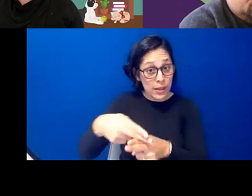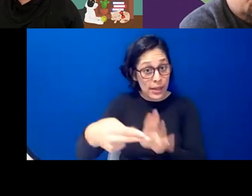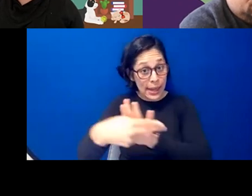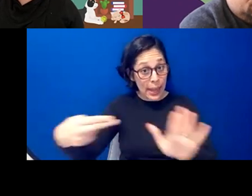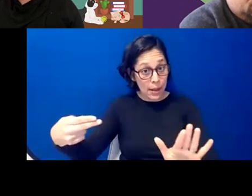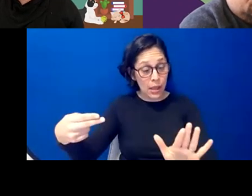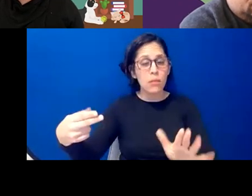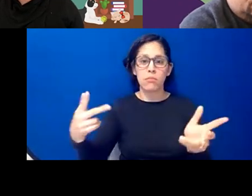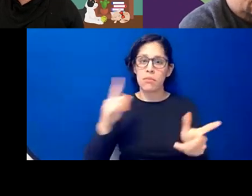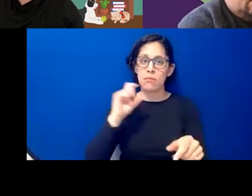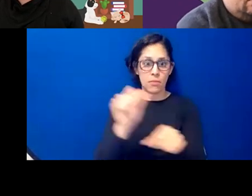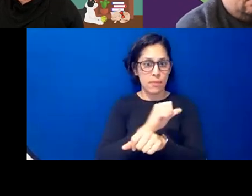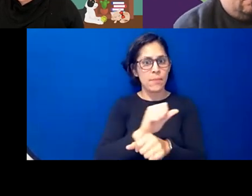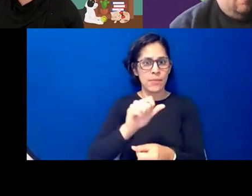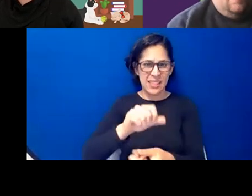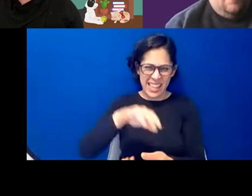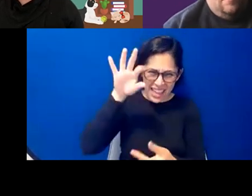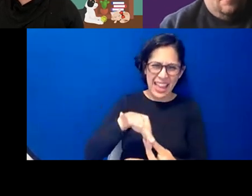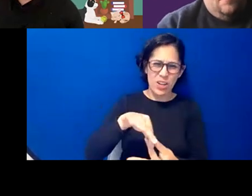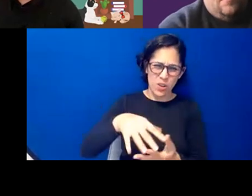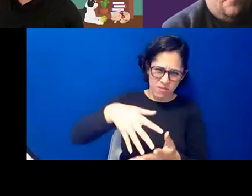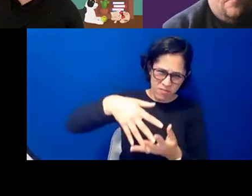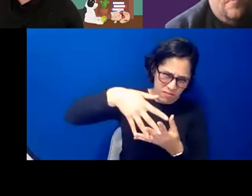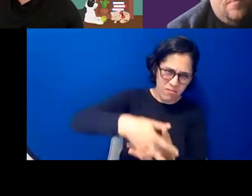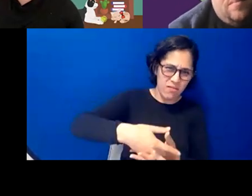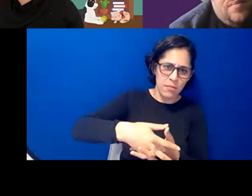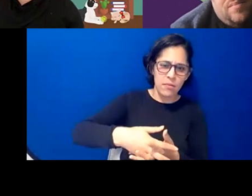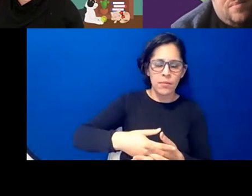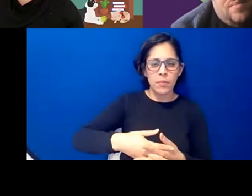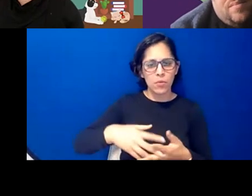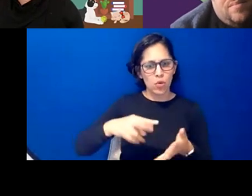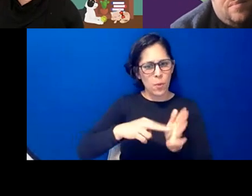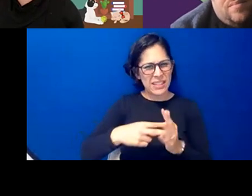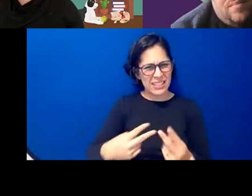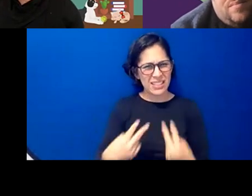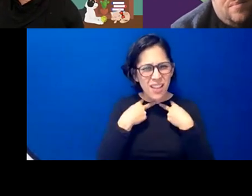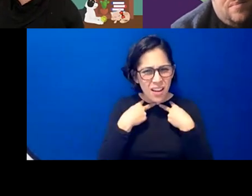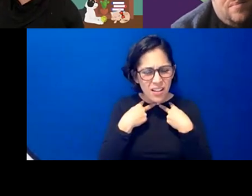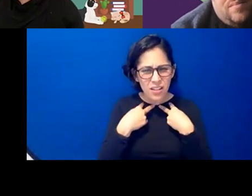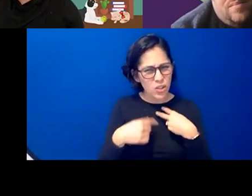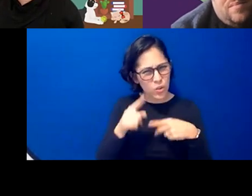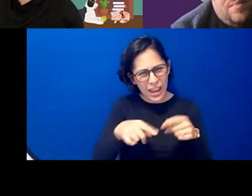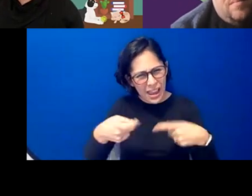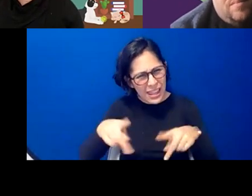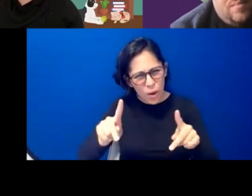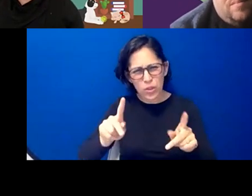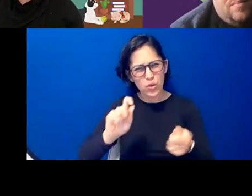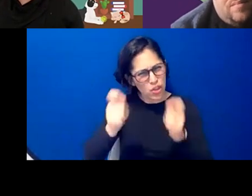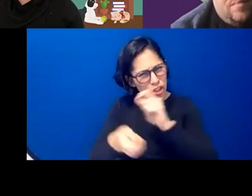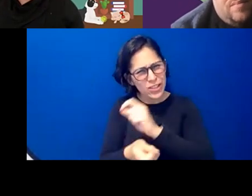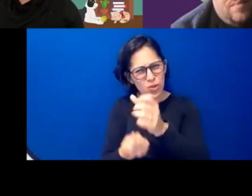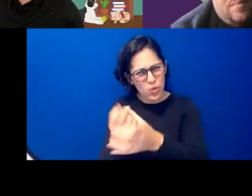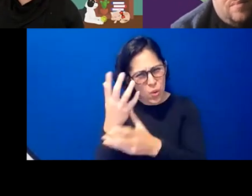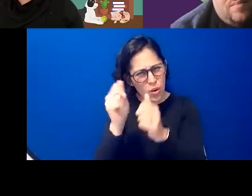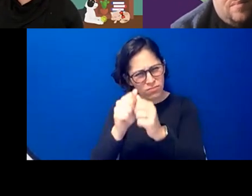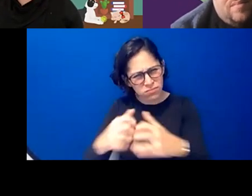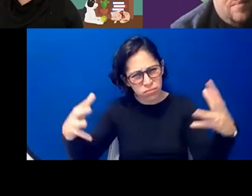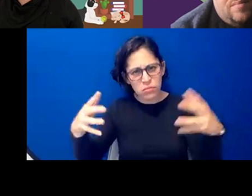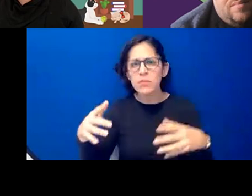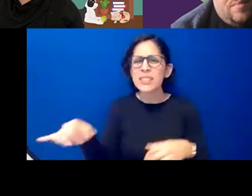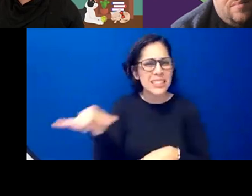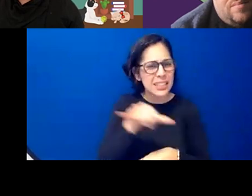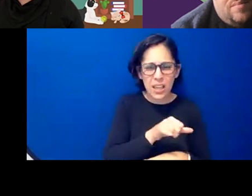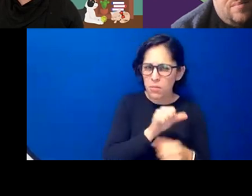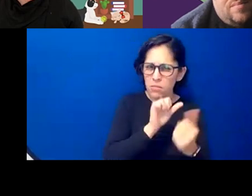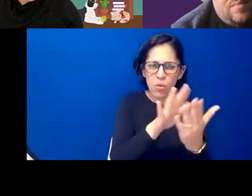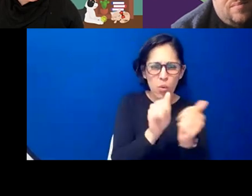Ghada Al-Masri: Actually anchor it and no longer allow it to be, and to flourish and this happens in academia right because you get discipline, these are the same.